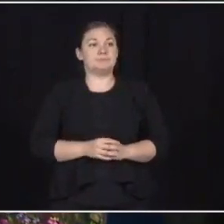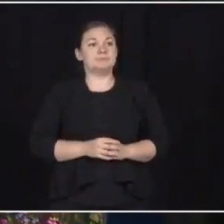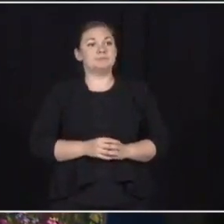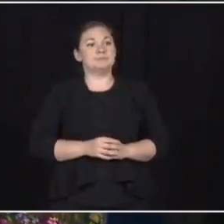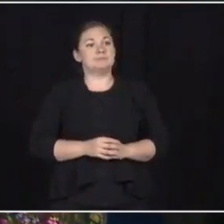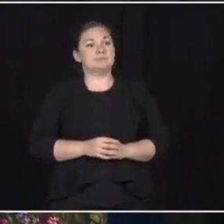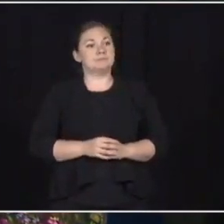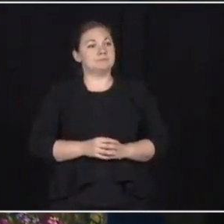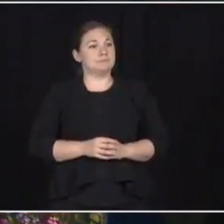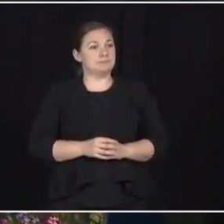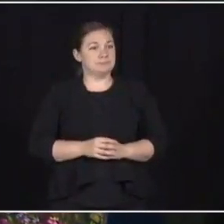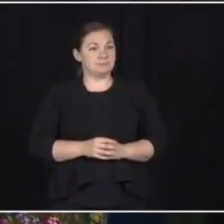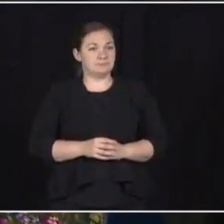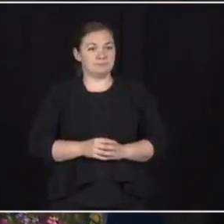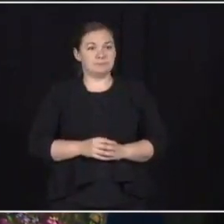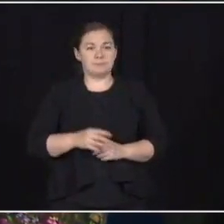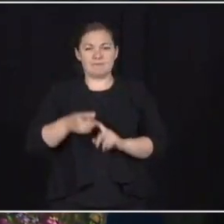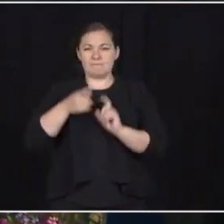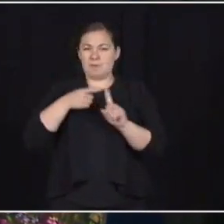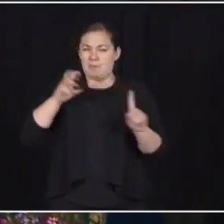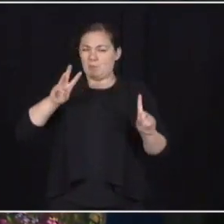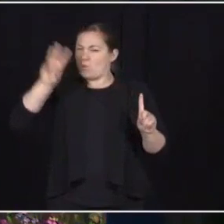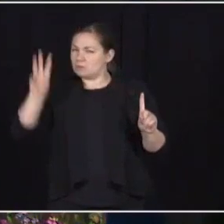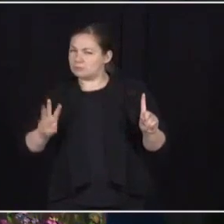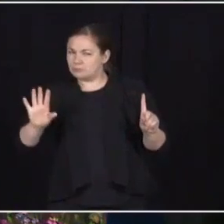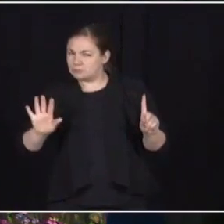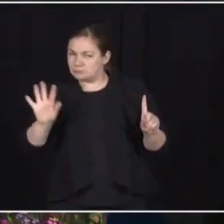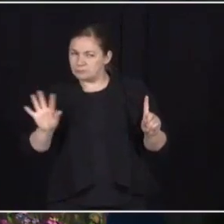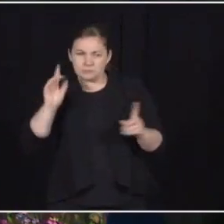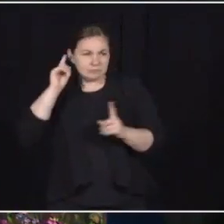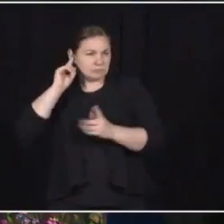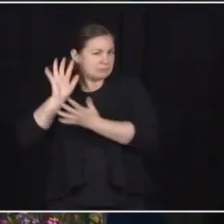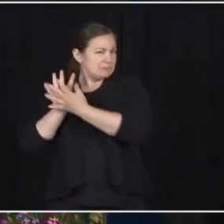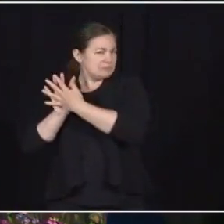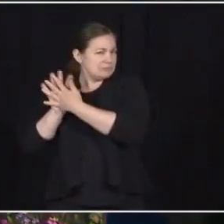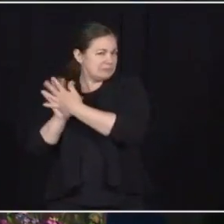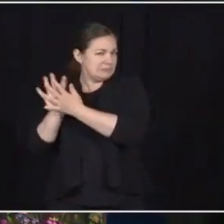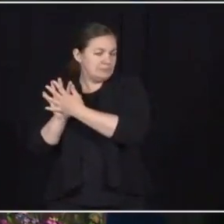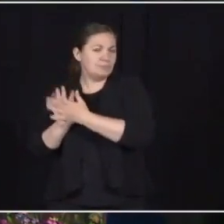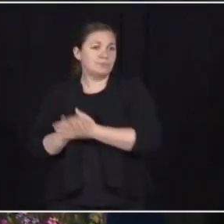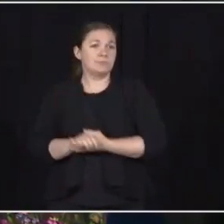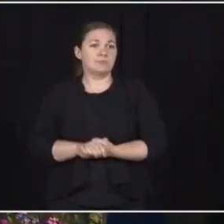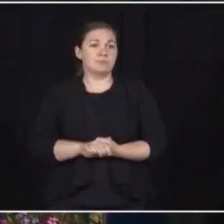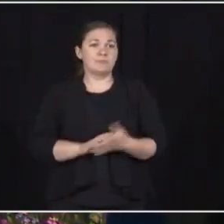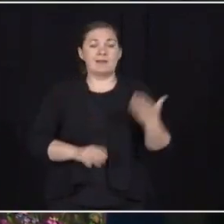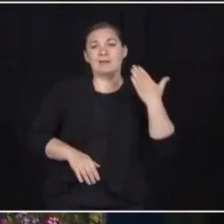Michelle from CTV Windsor. Please go ahead. Hi, Peter. Ask her to give my question.